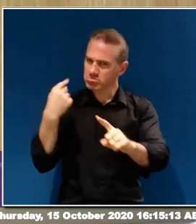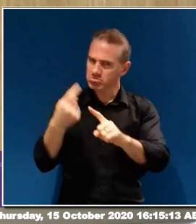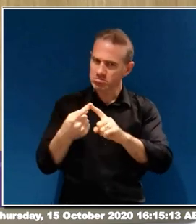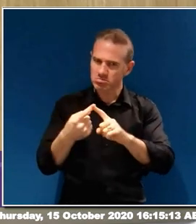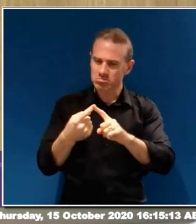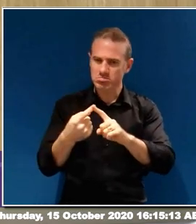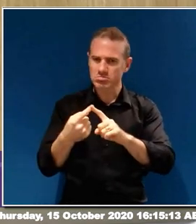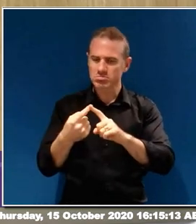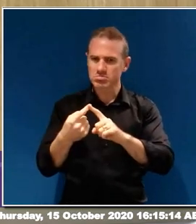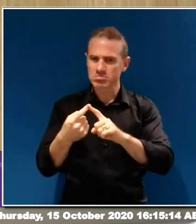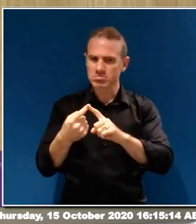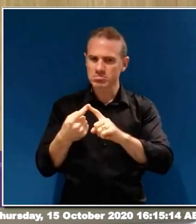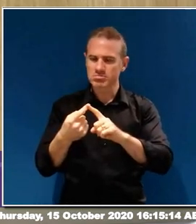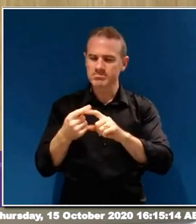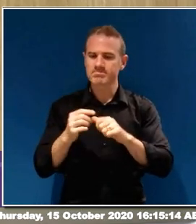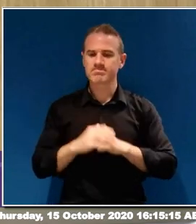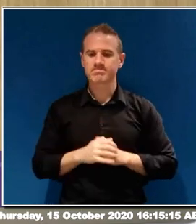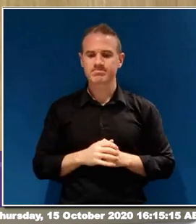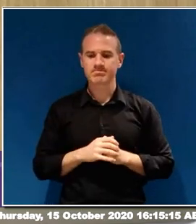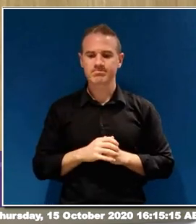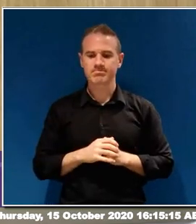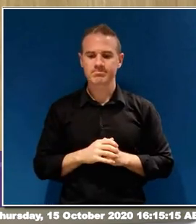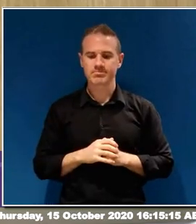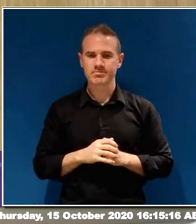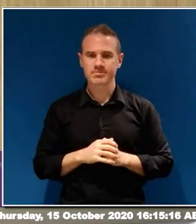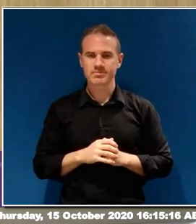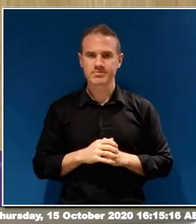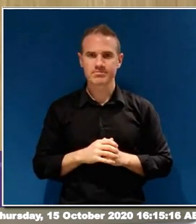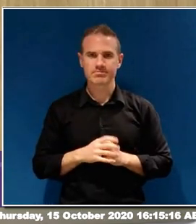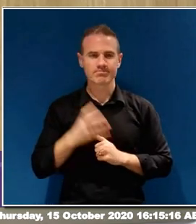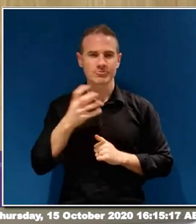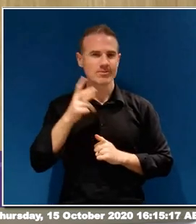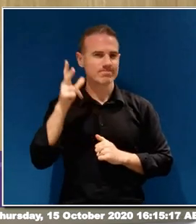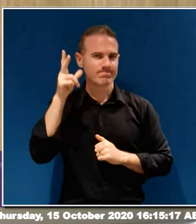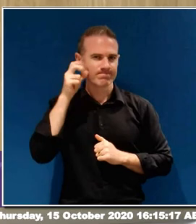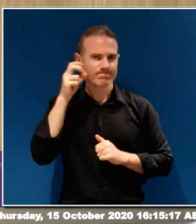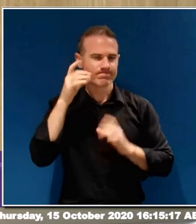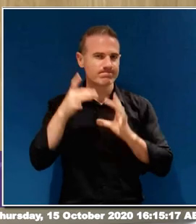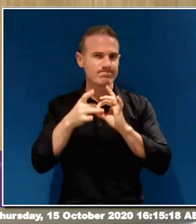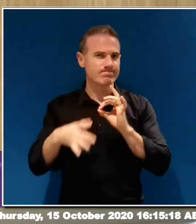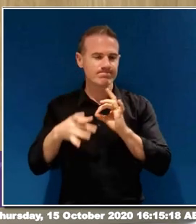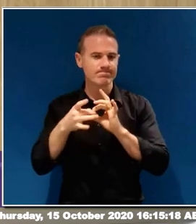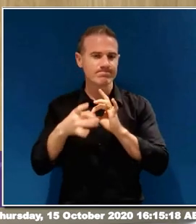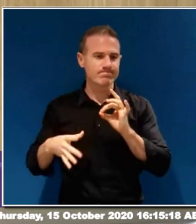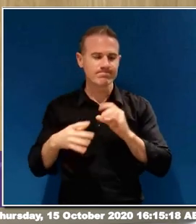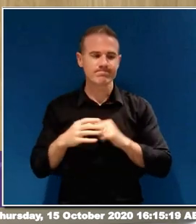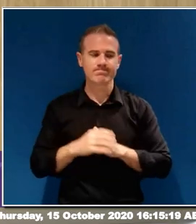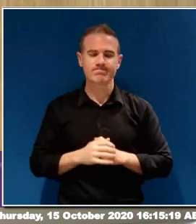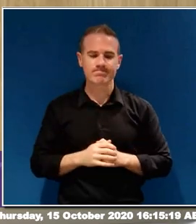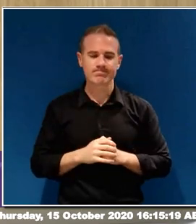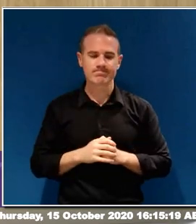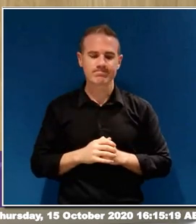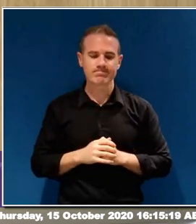to be done in a way where we would be able to draw on consistent data across